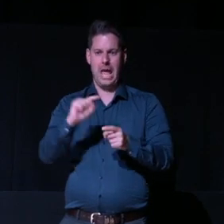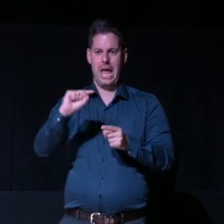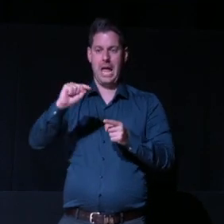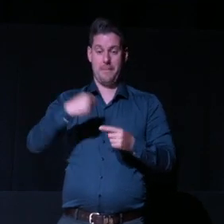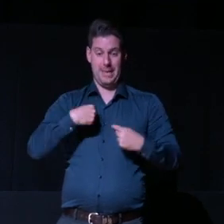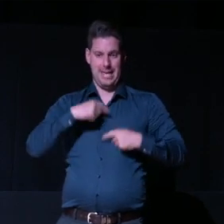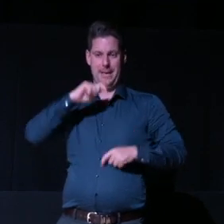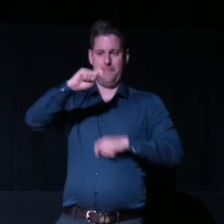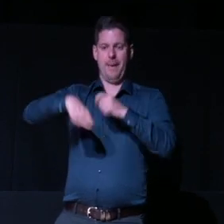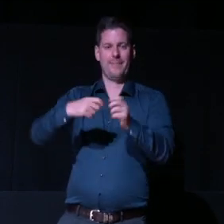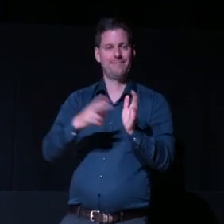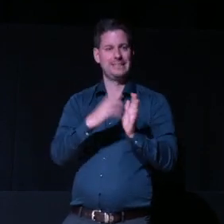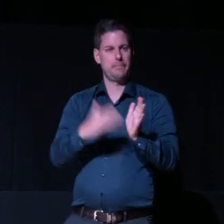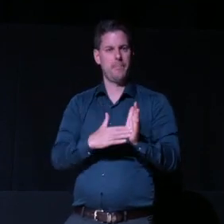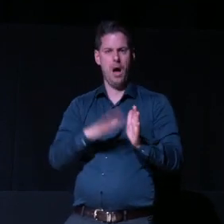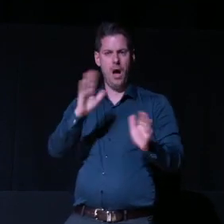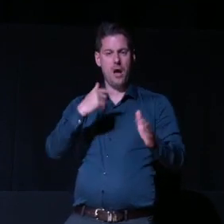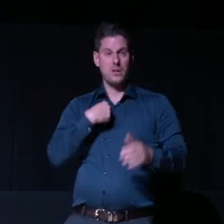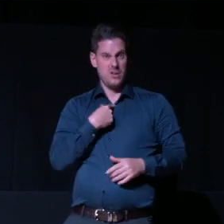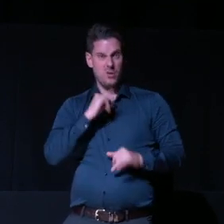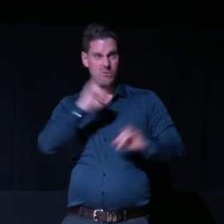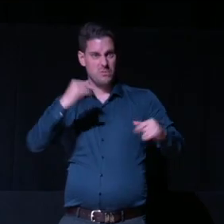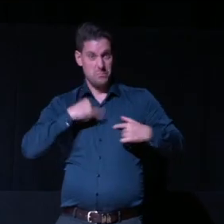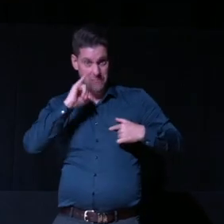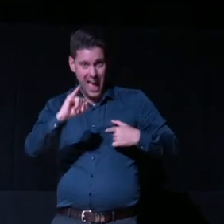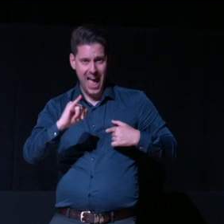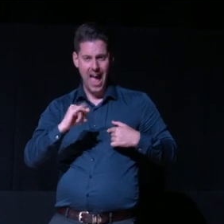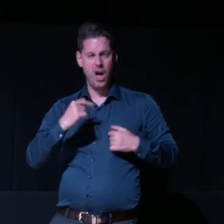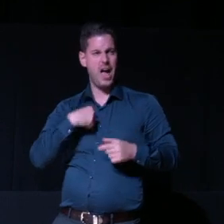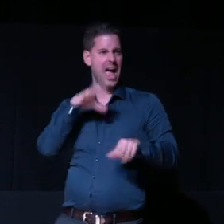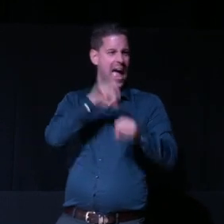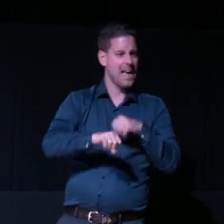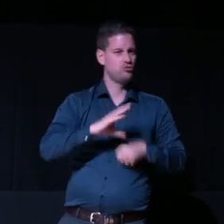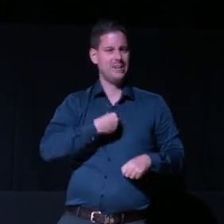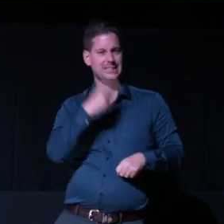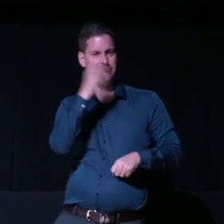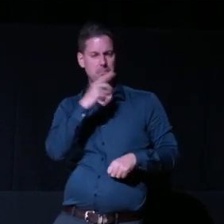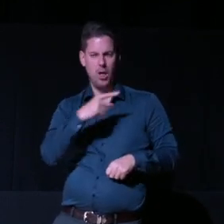When actually what they want to do is just say, I hate trans people and if they did it like that,